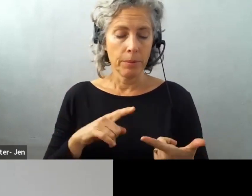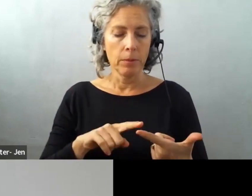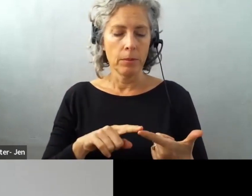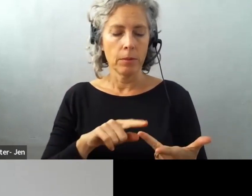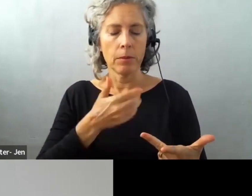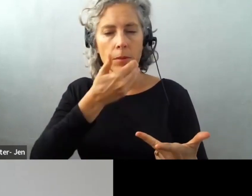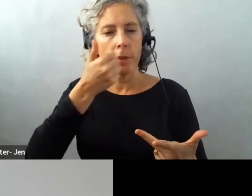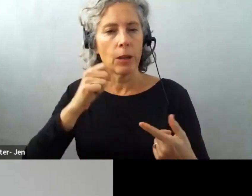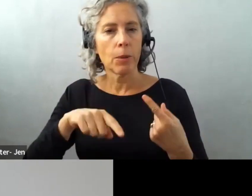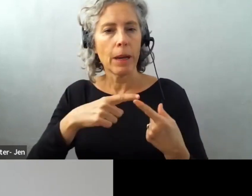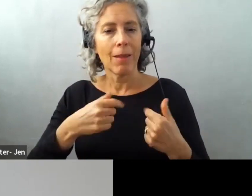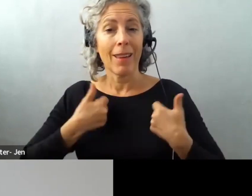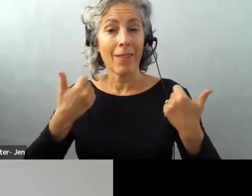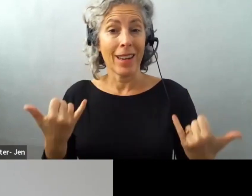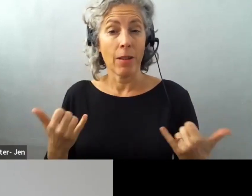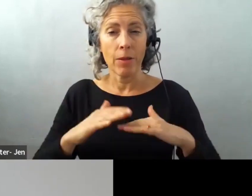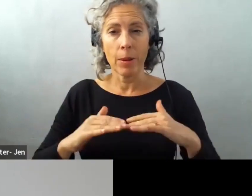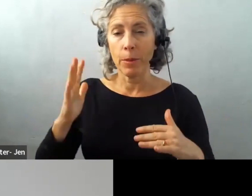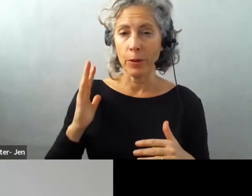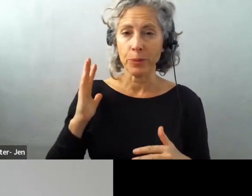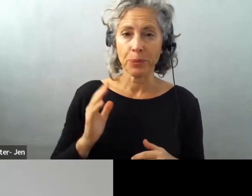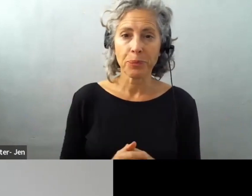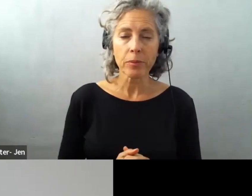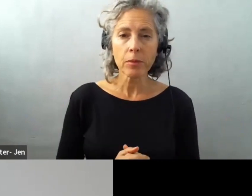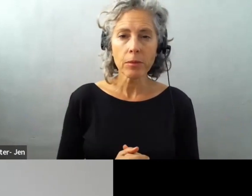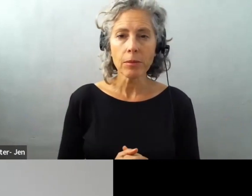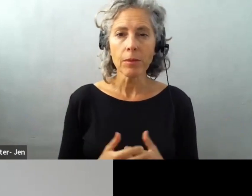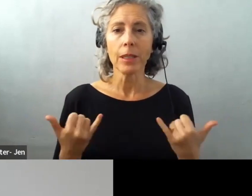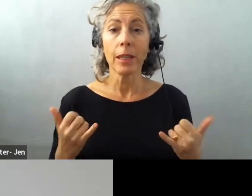about life currently. So with that, I'm going to turn it over to unikl.